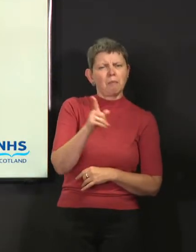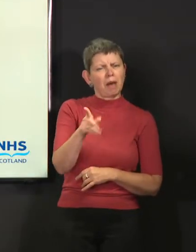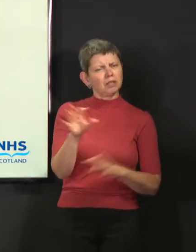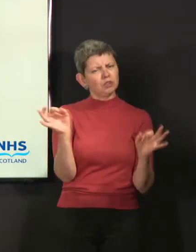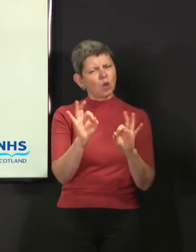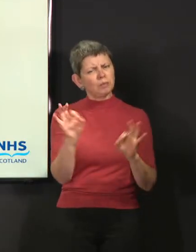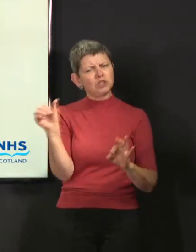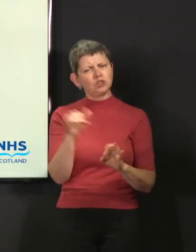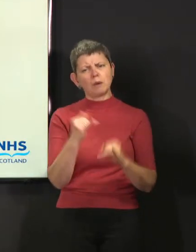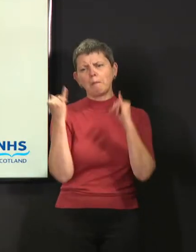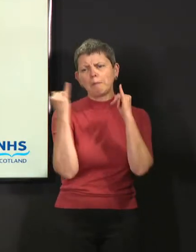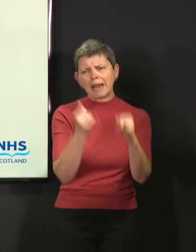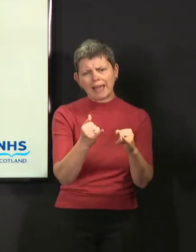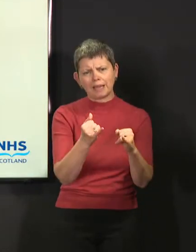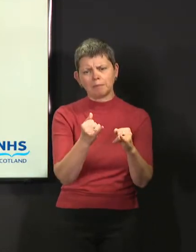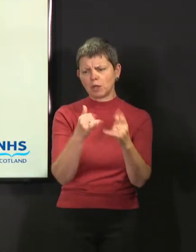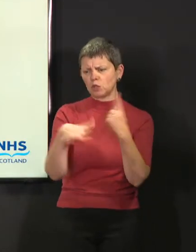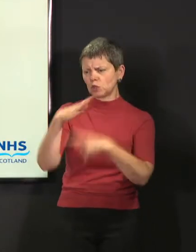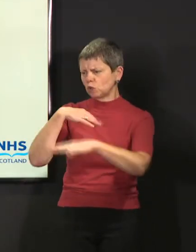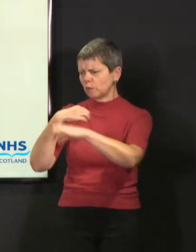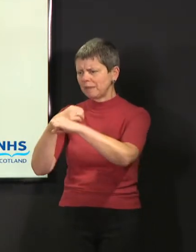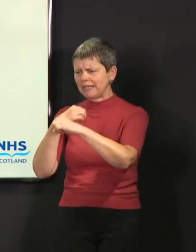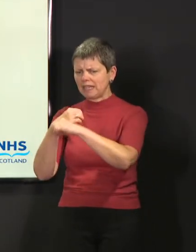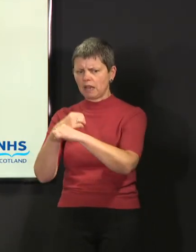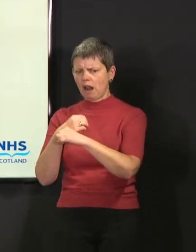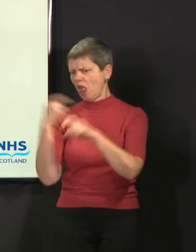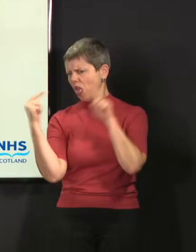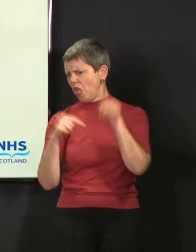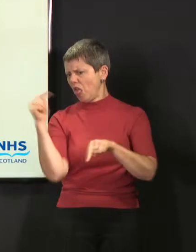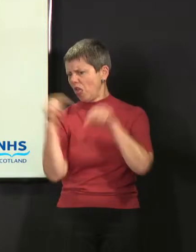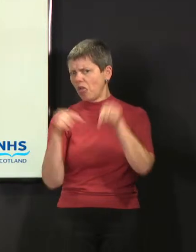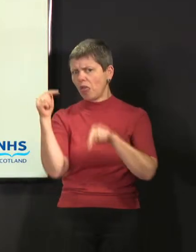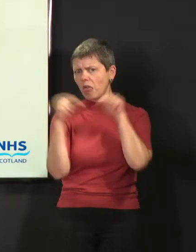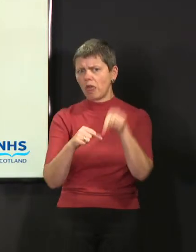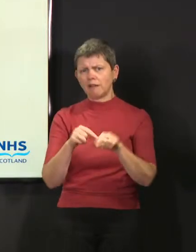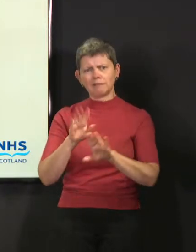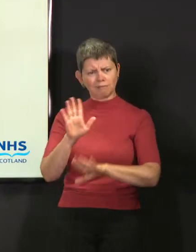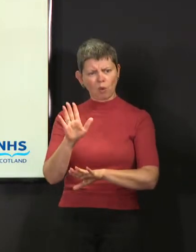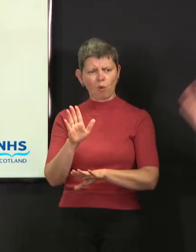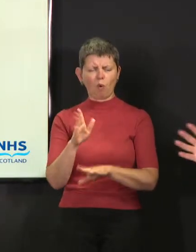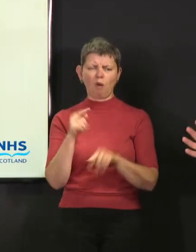anything on social media that suggests they are in any way at fault, that is not helping